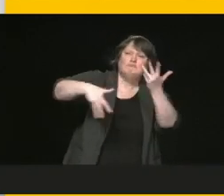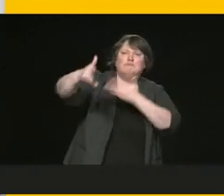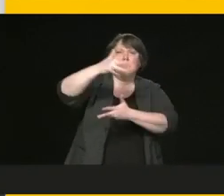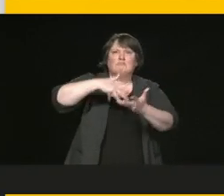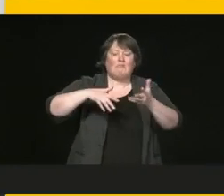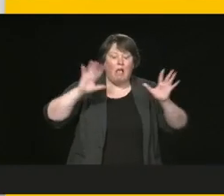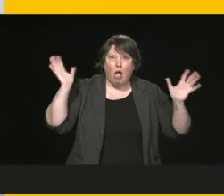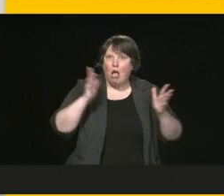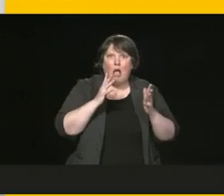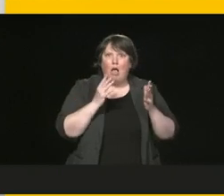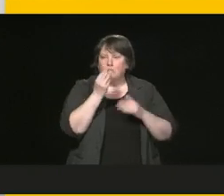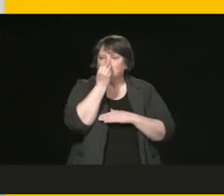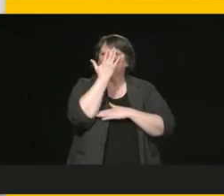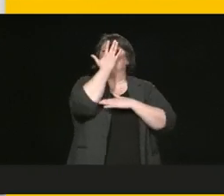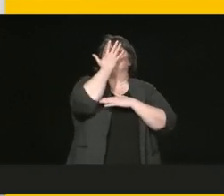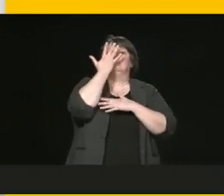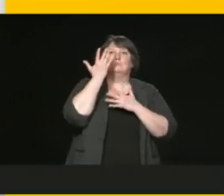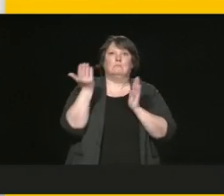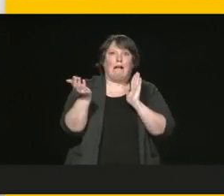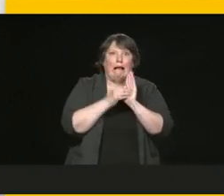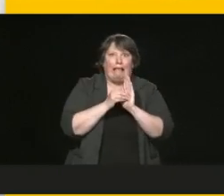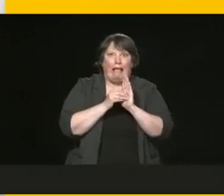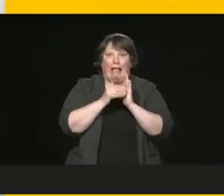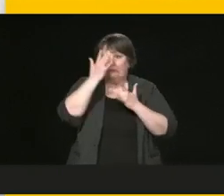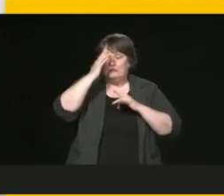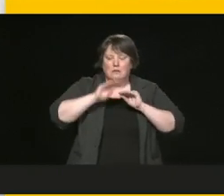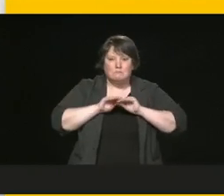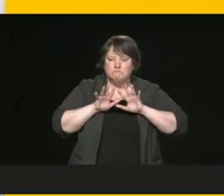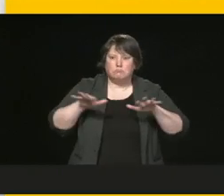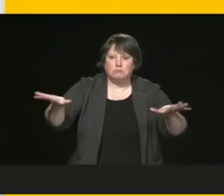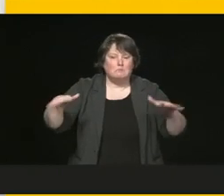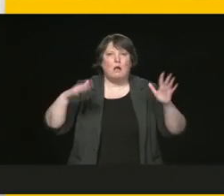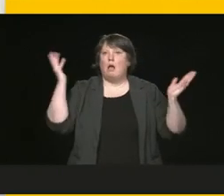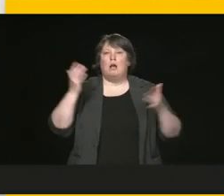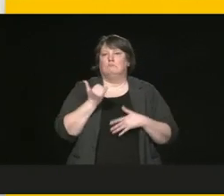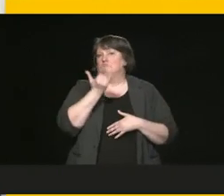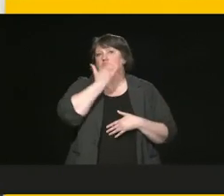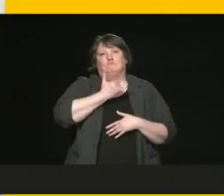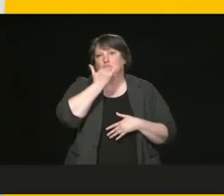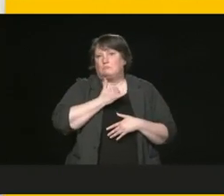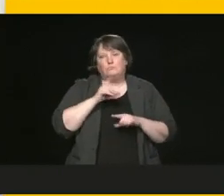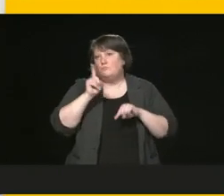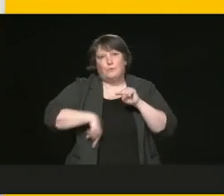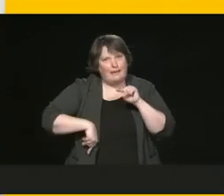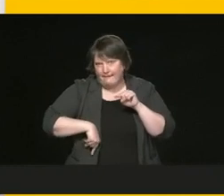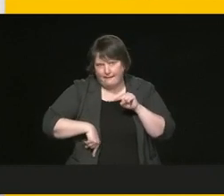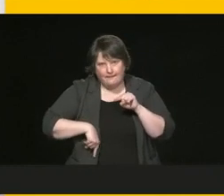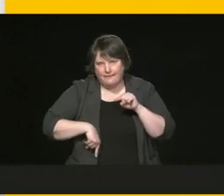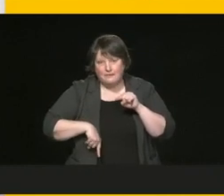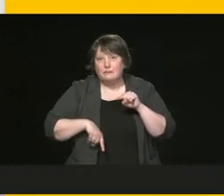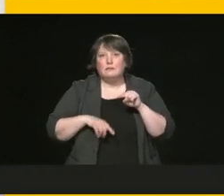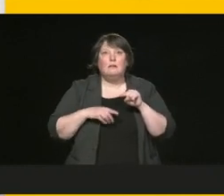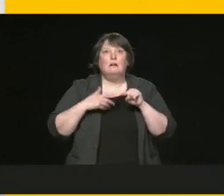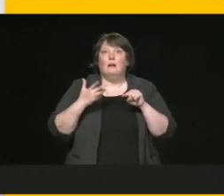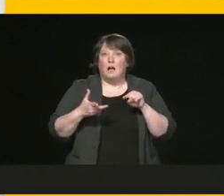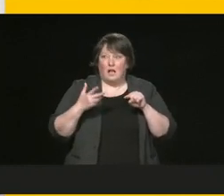TO RELEASE RESTRICTIONS TOO EARLY AND FIND OUT THAT WE'RE SUDDENLY BACK IN ANOTHER BIG